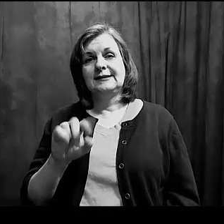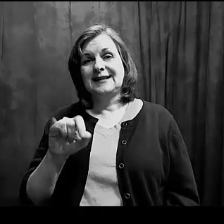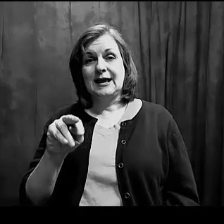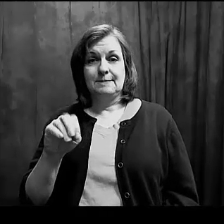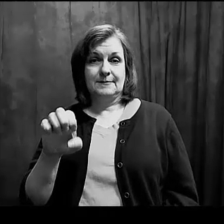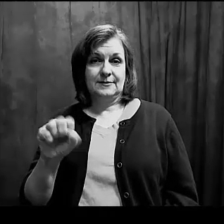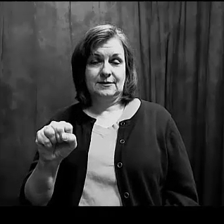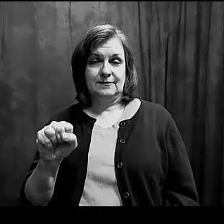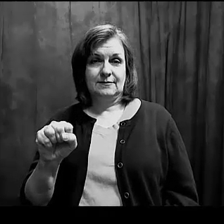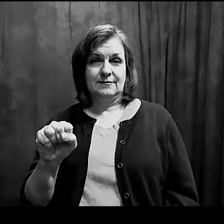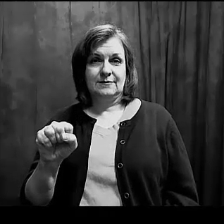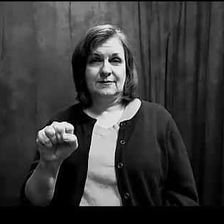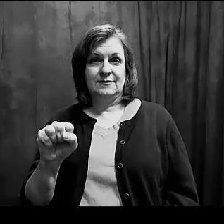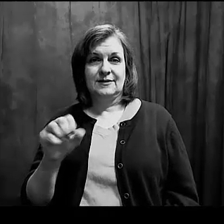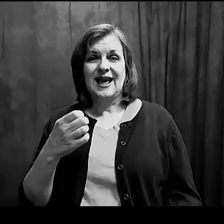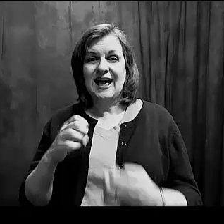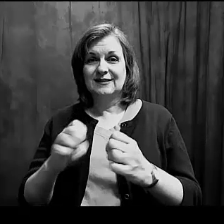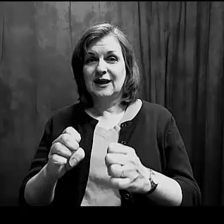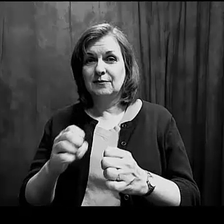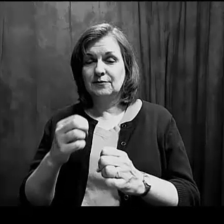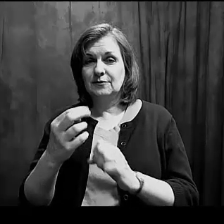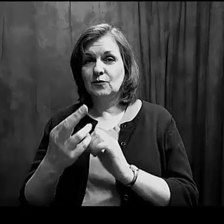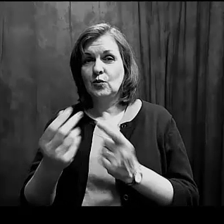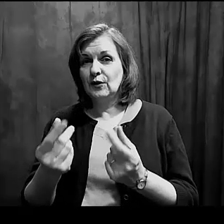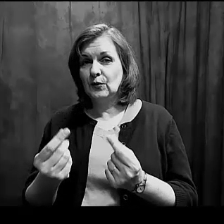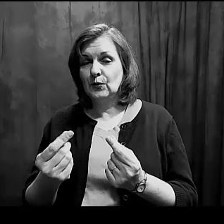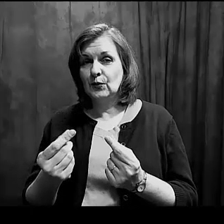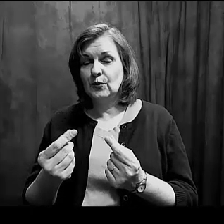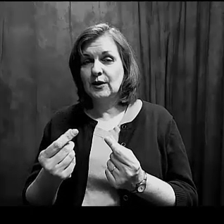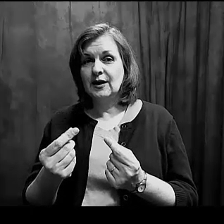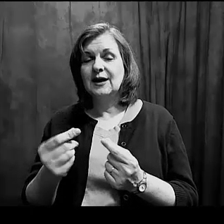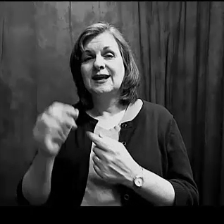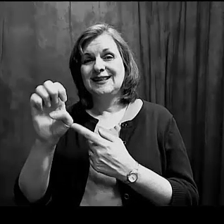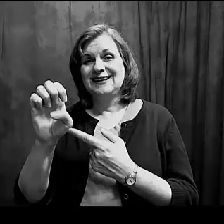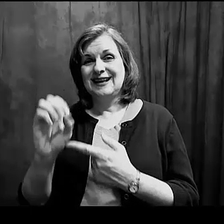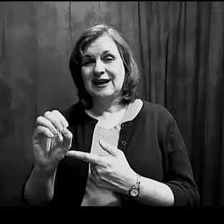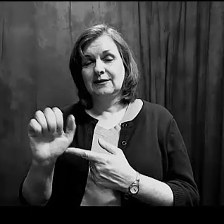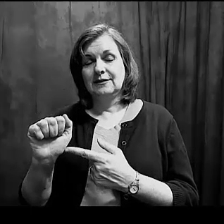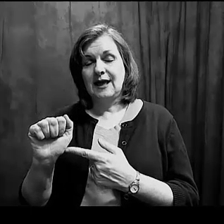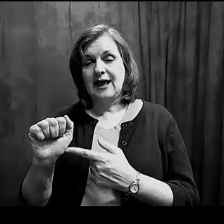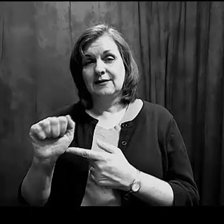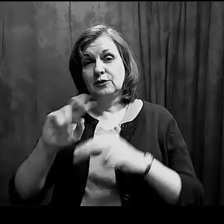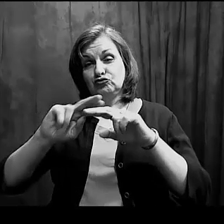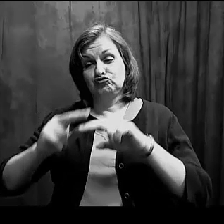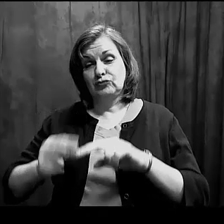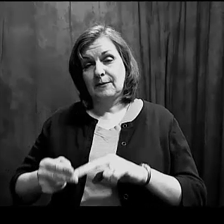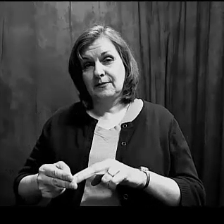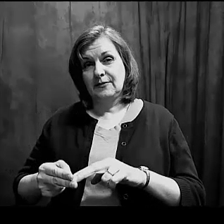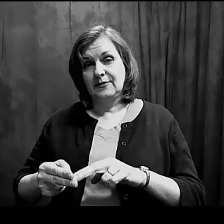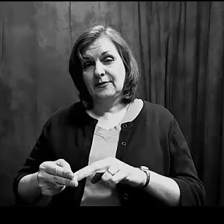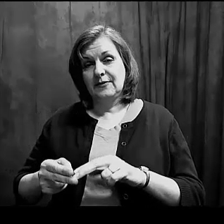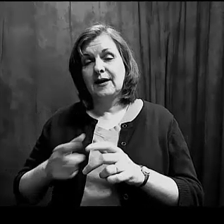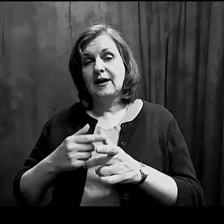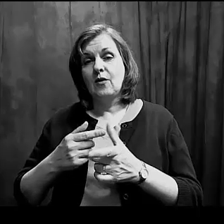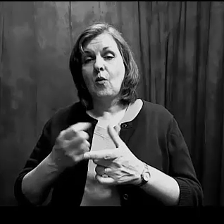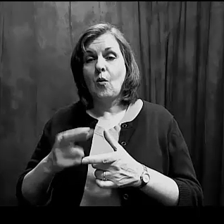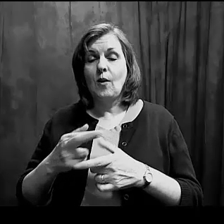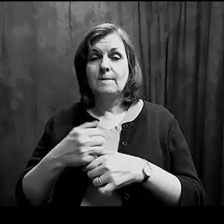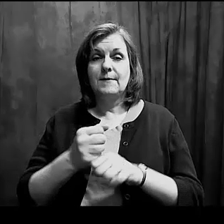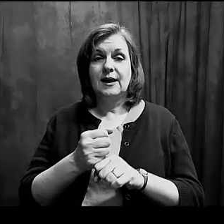enzymes primary role is to lower activation energy and or to stabilize some sort of transition state